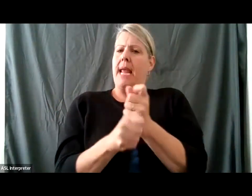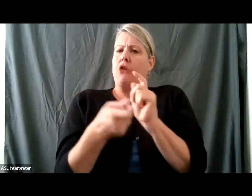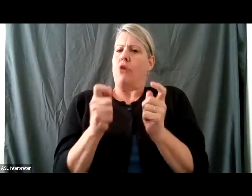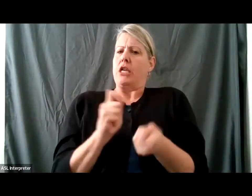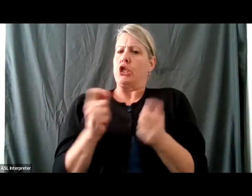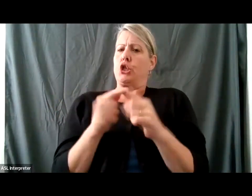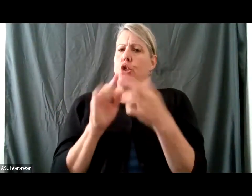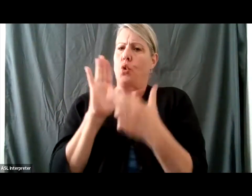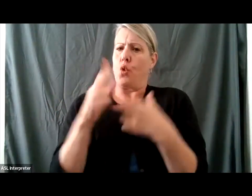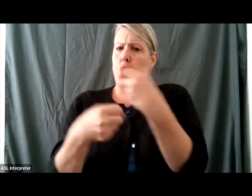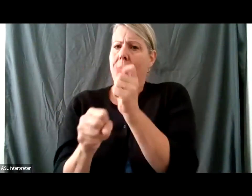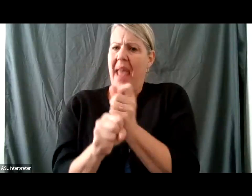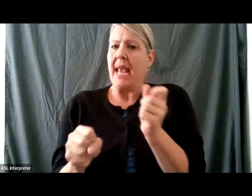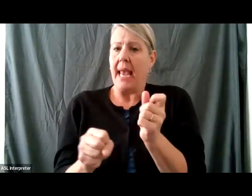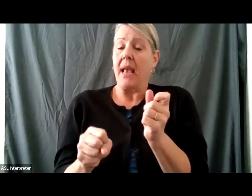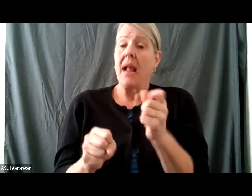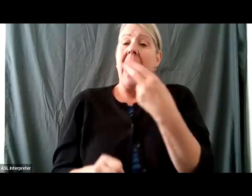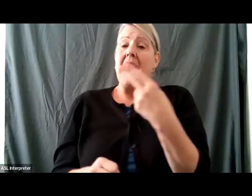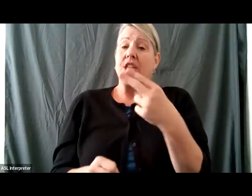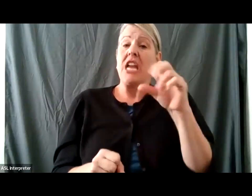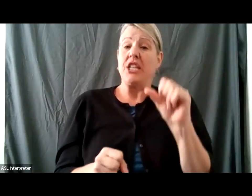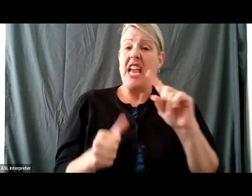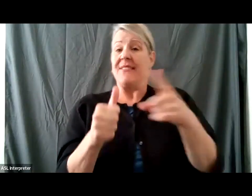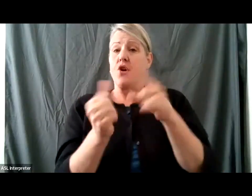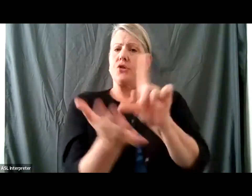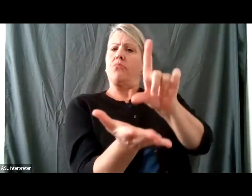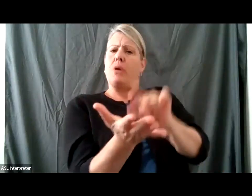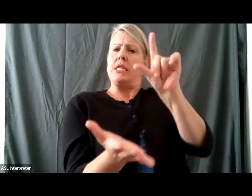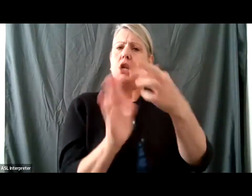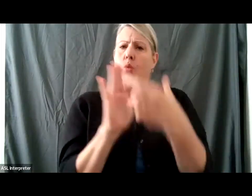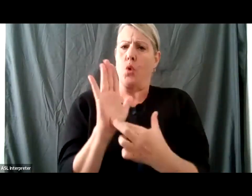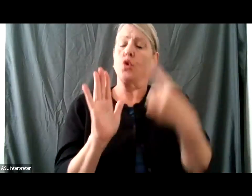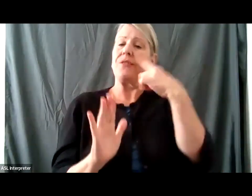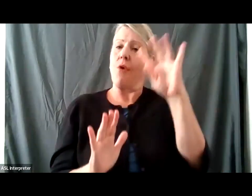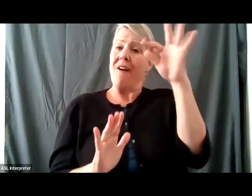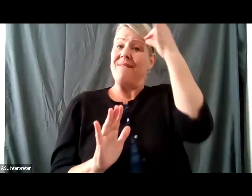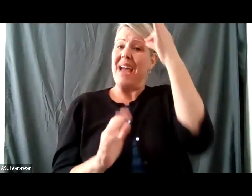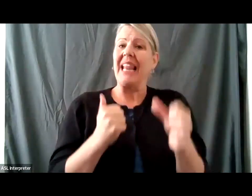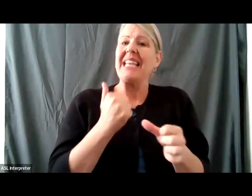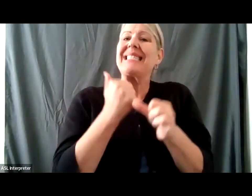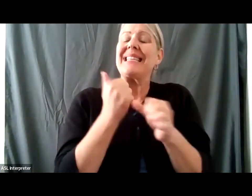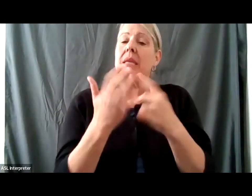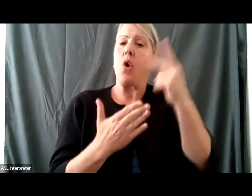HHS first published these implementing regulations for the federally assisted programs in 1977.